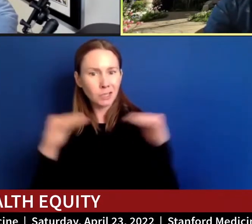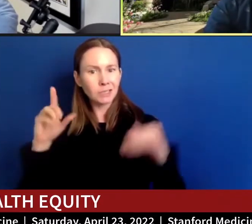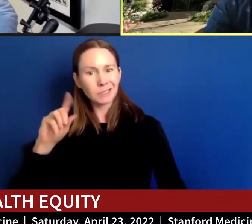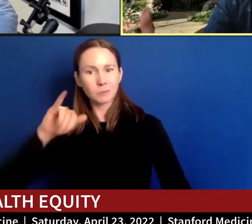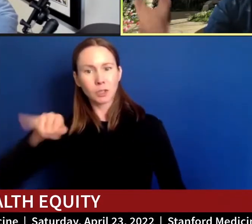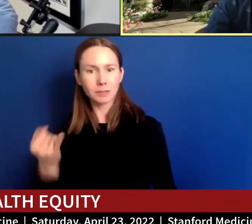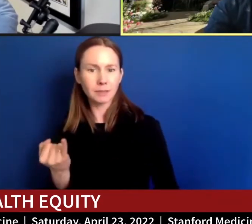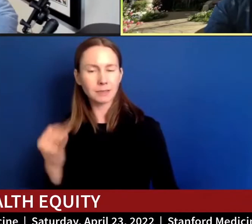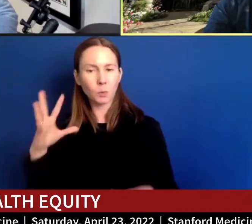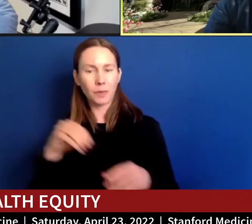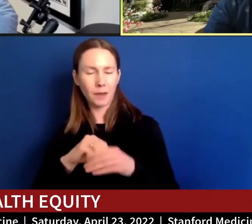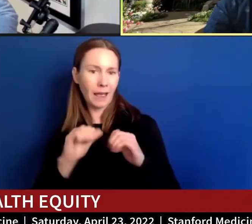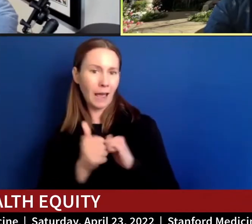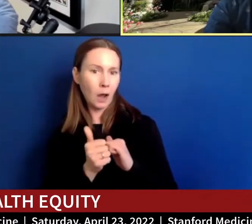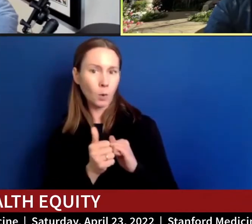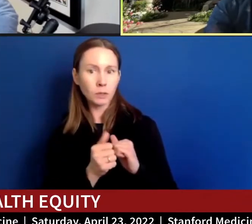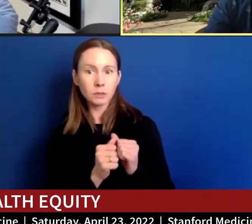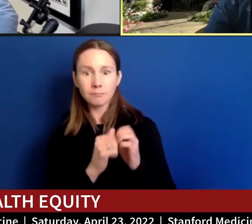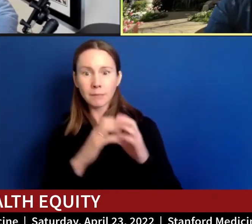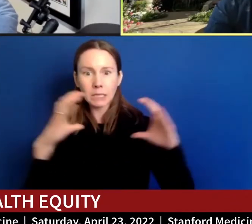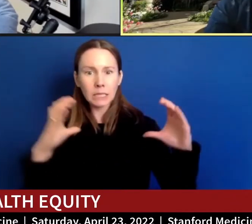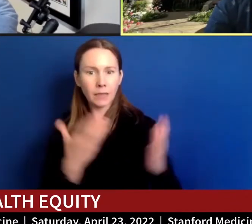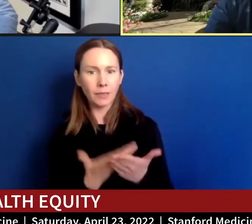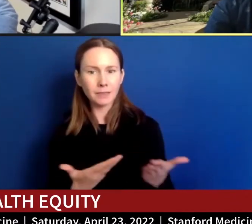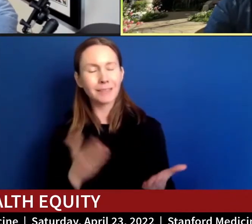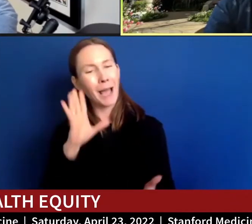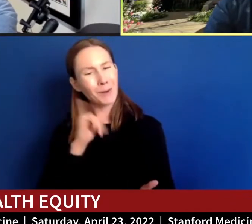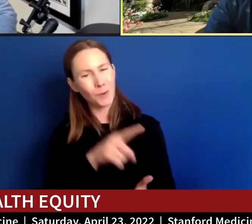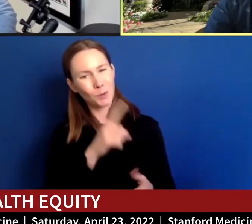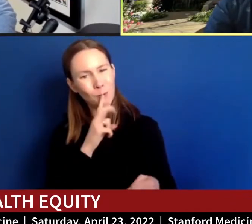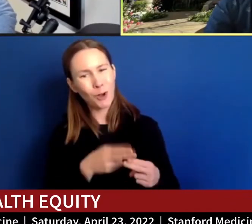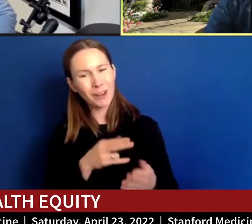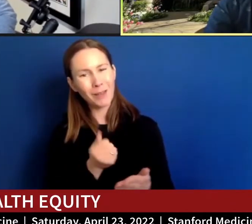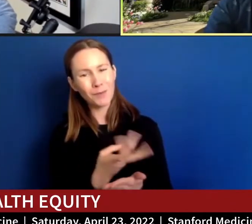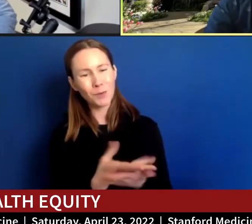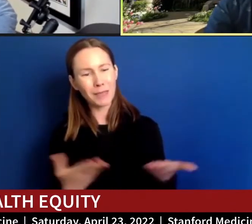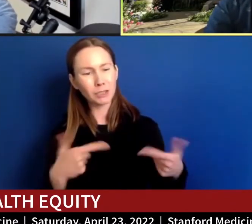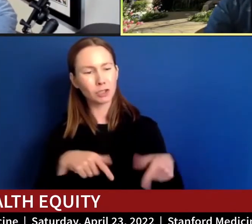building things? You obviously called out some of these things within the health equity framework,